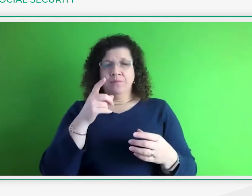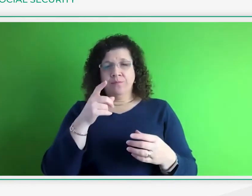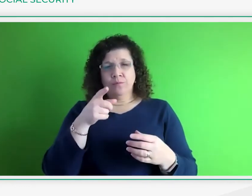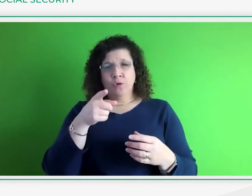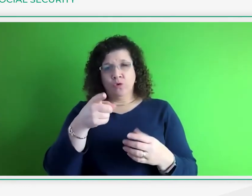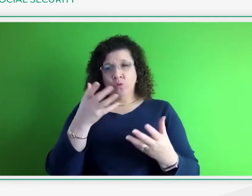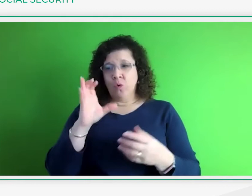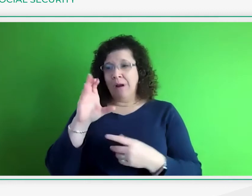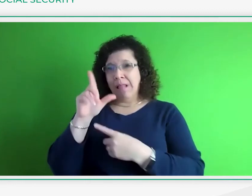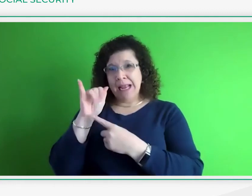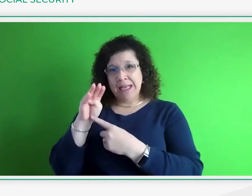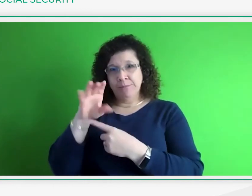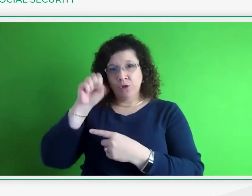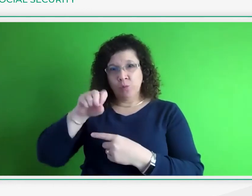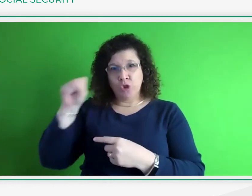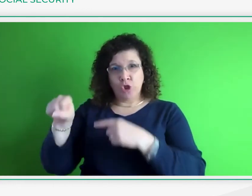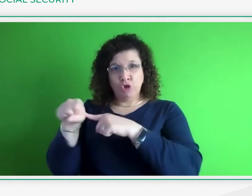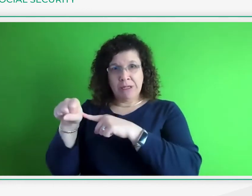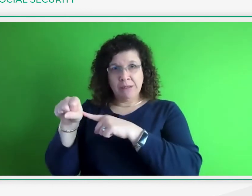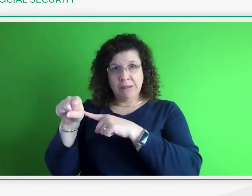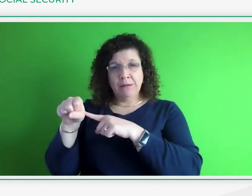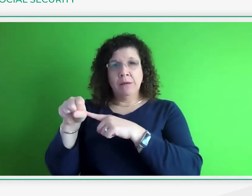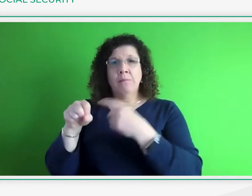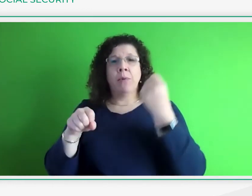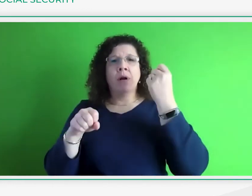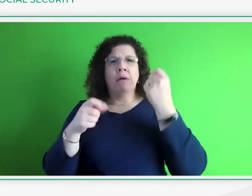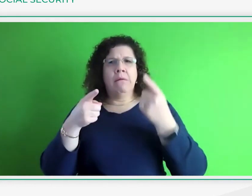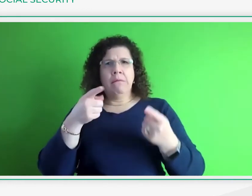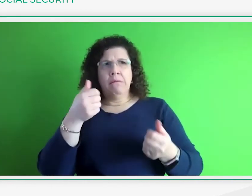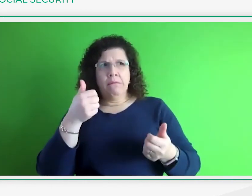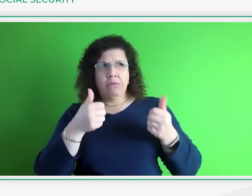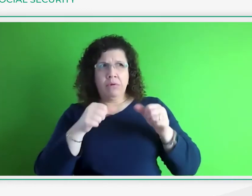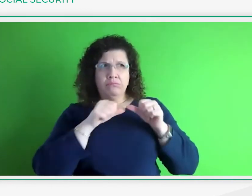Now if you want to file a claim for Social Security,